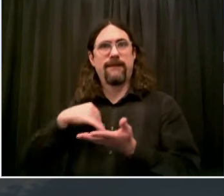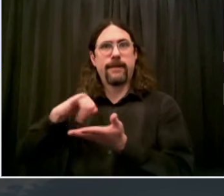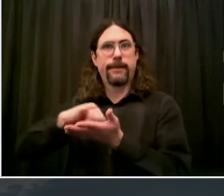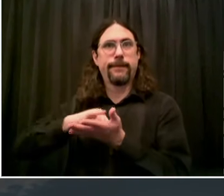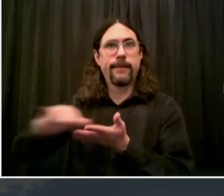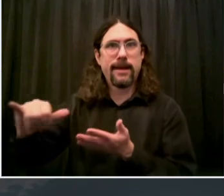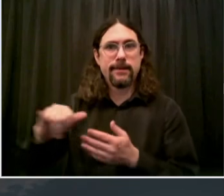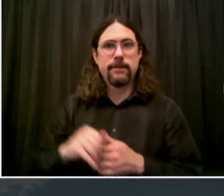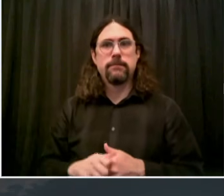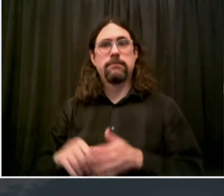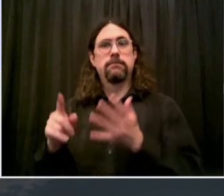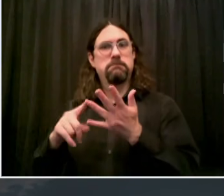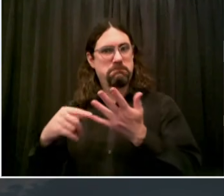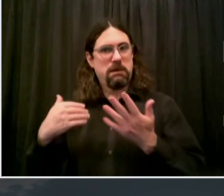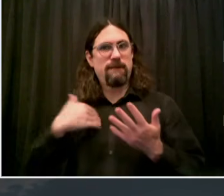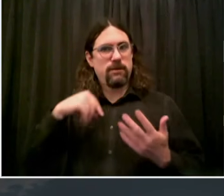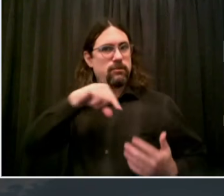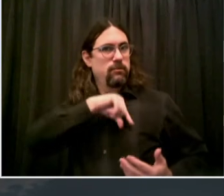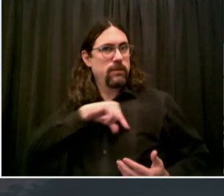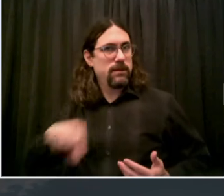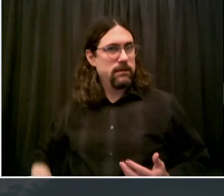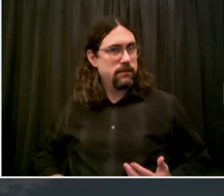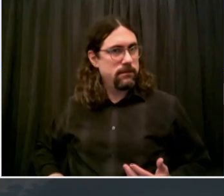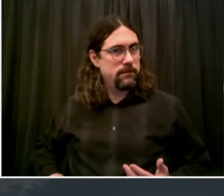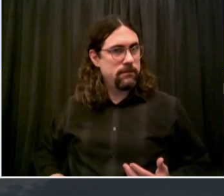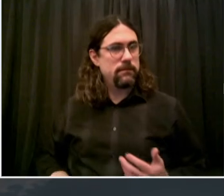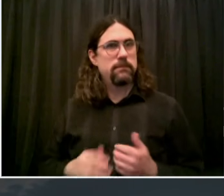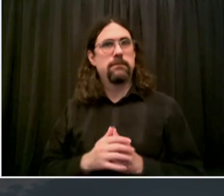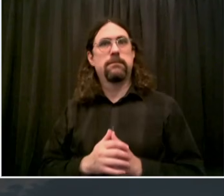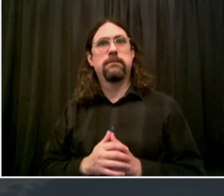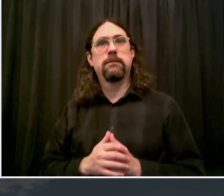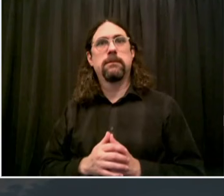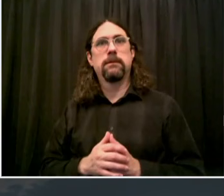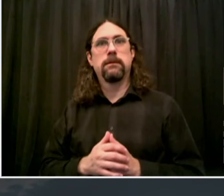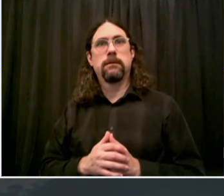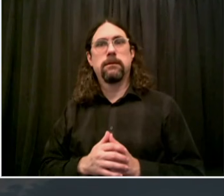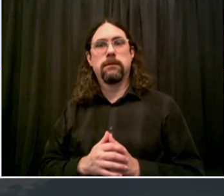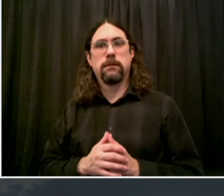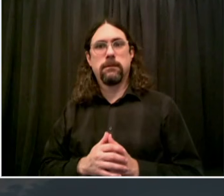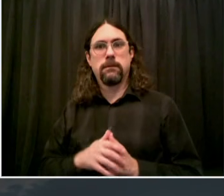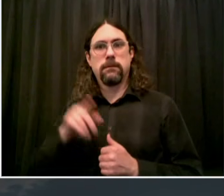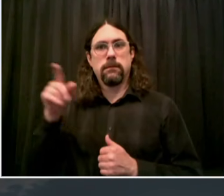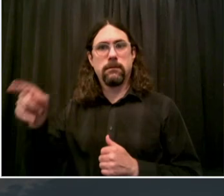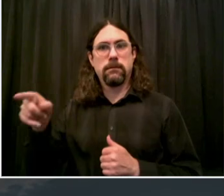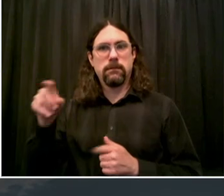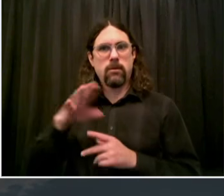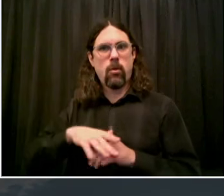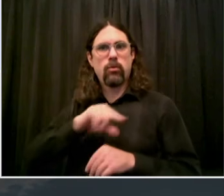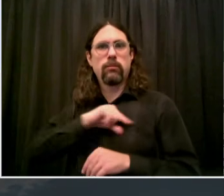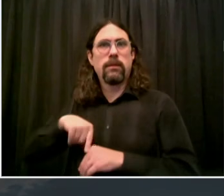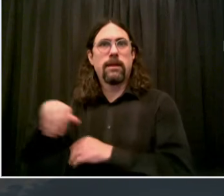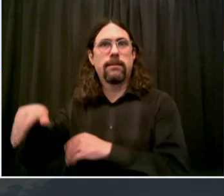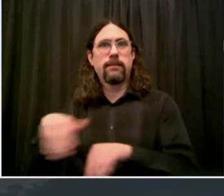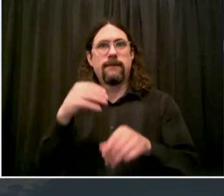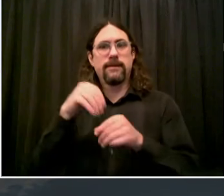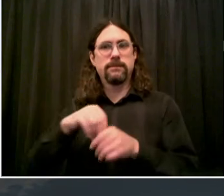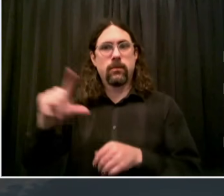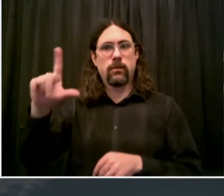IN MANHATTAN, MANHATTANVILLE HEALTH CENTER.